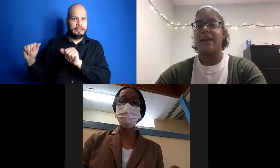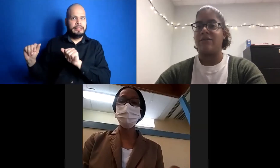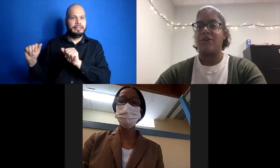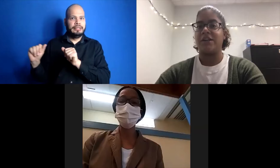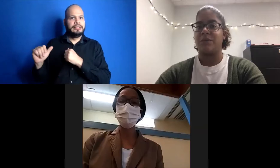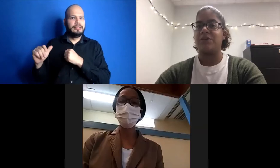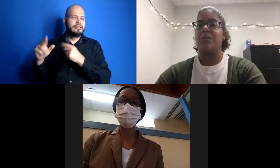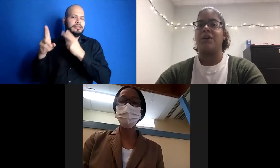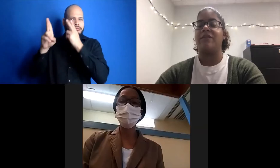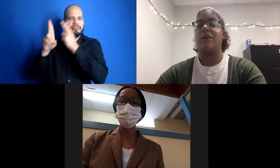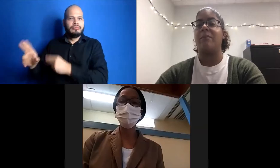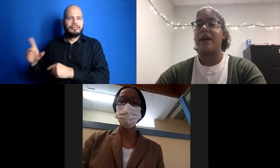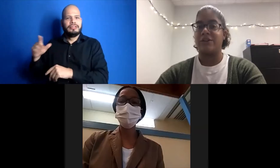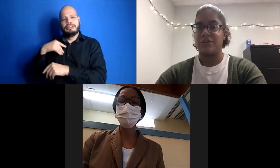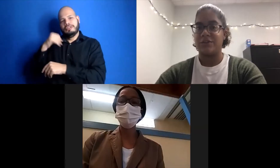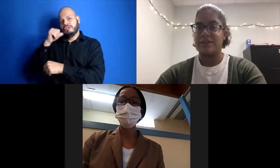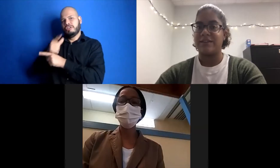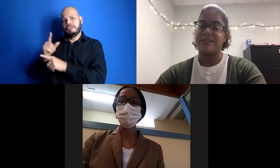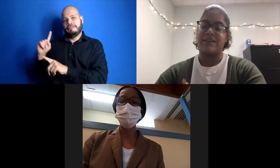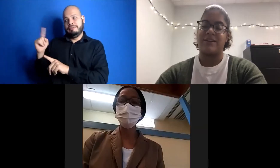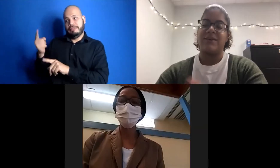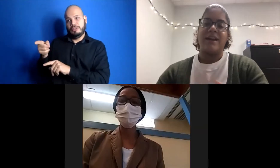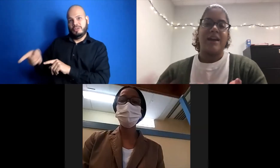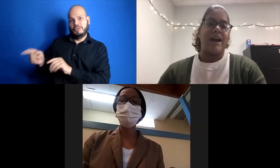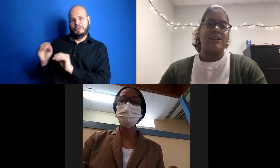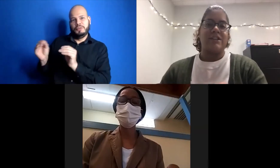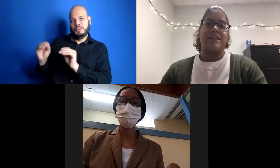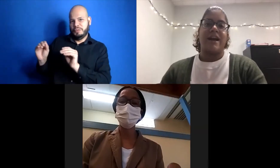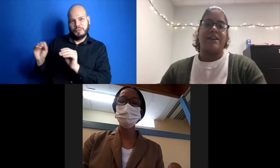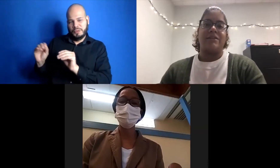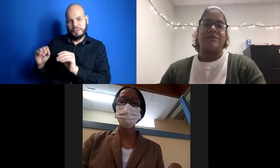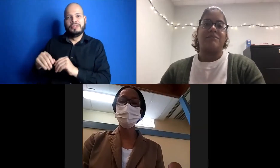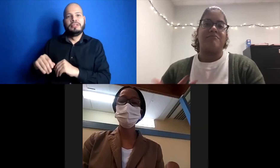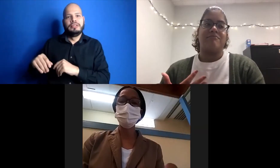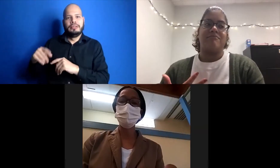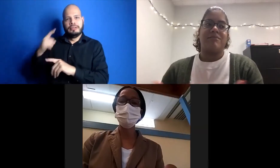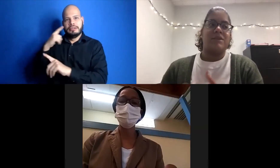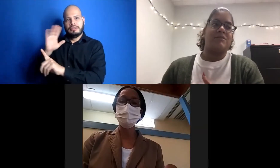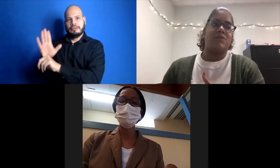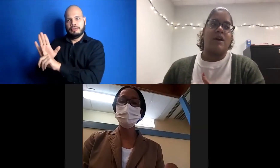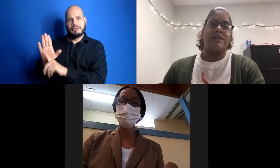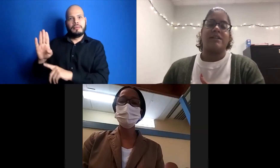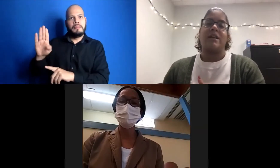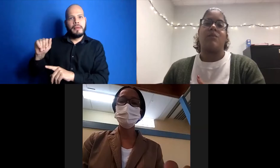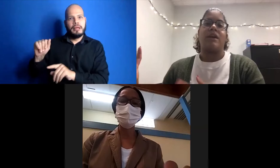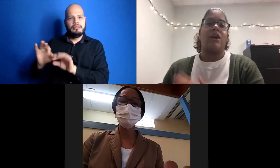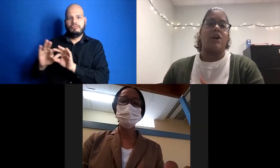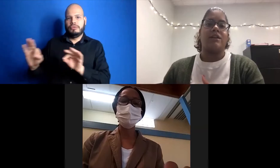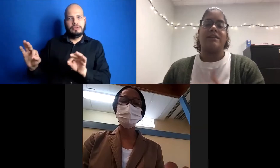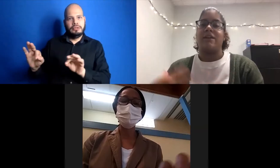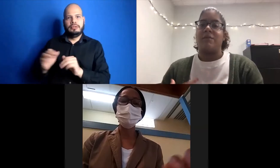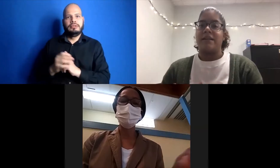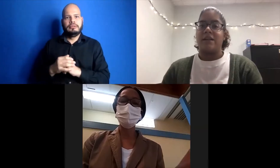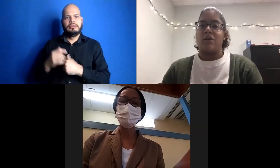a graduation party for her Bachelor's so I just kind of wanted to celebrate her instead of myself